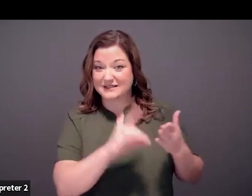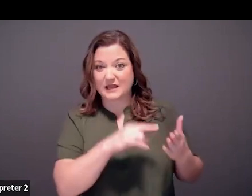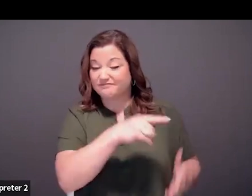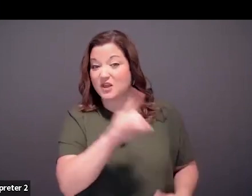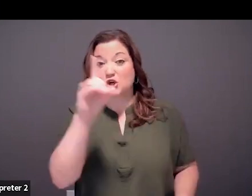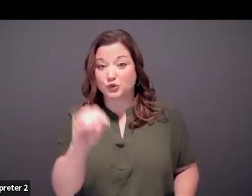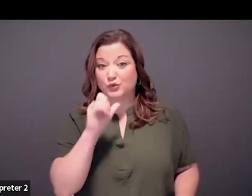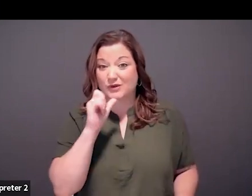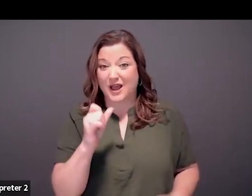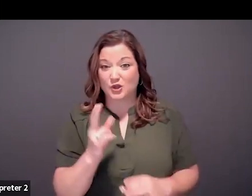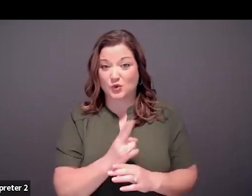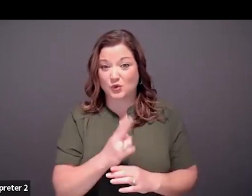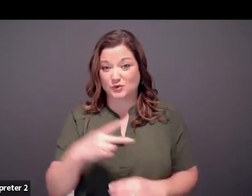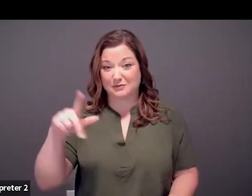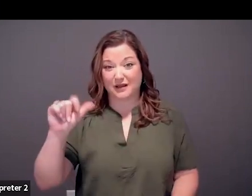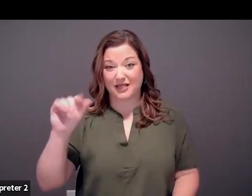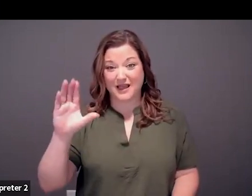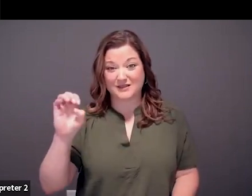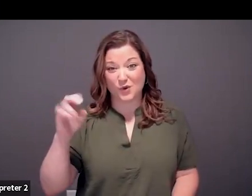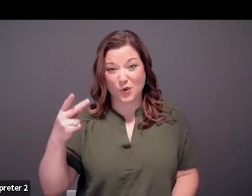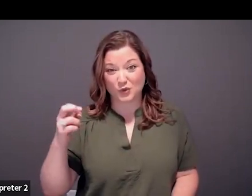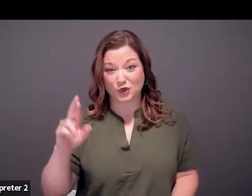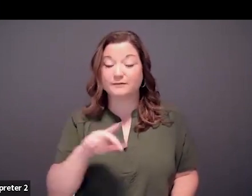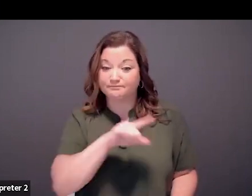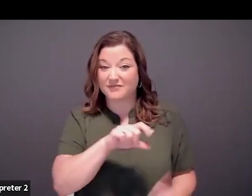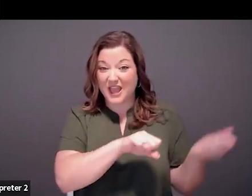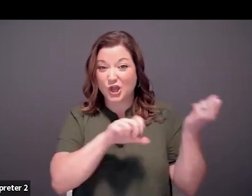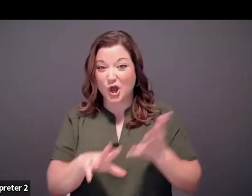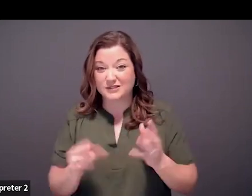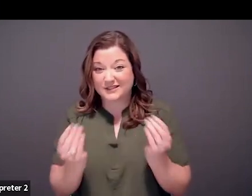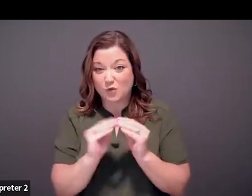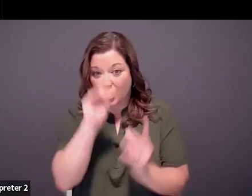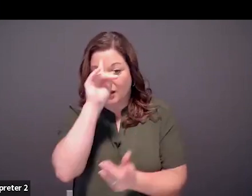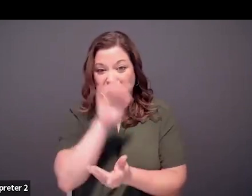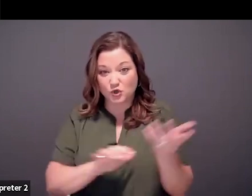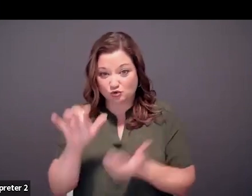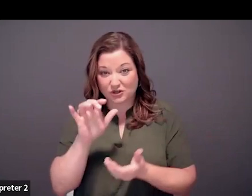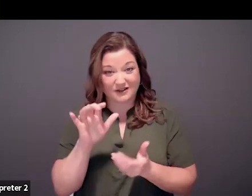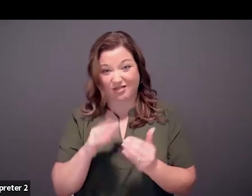Honestly, it tends to cause more confusion than it ever solves. Put labels on your inputs.